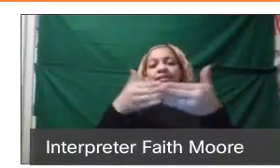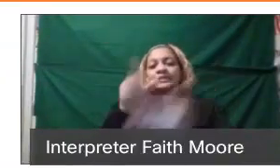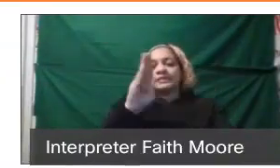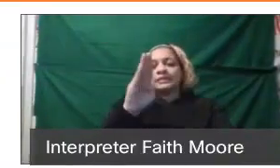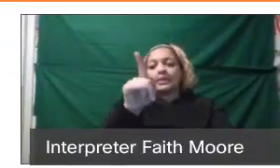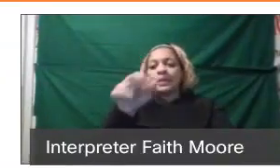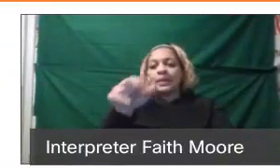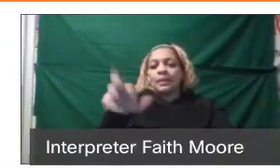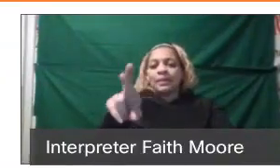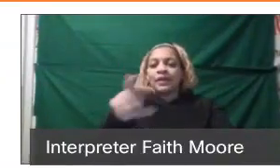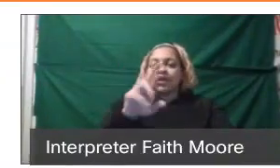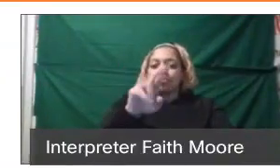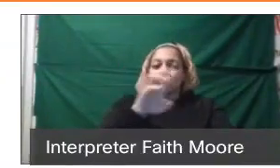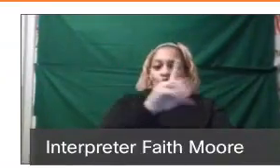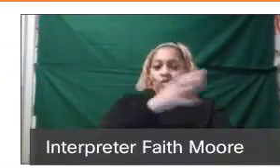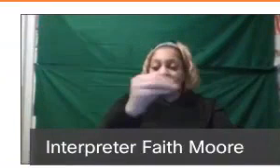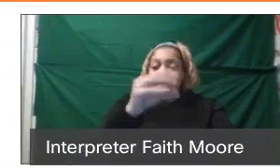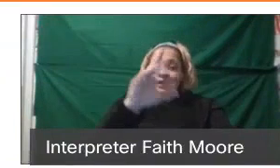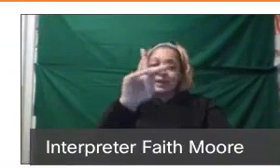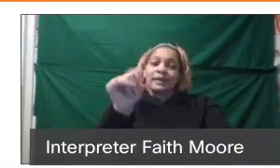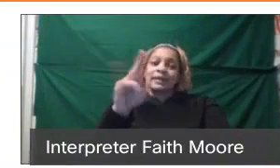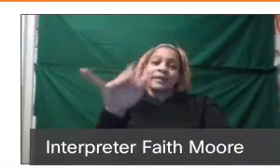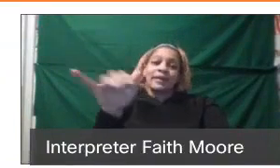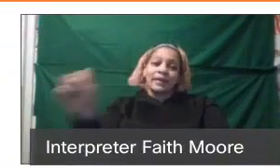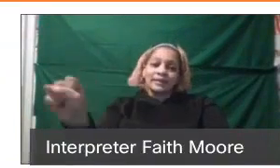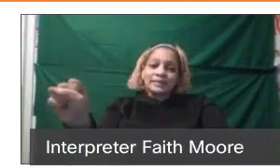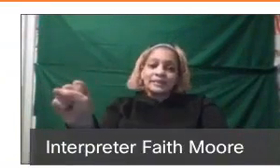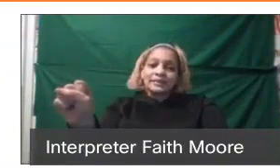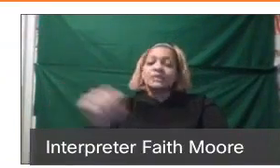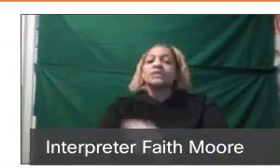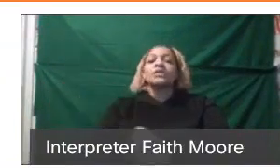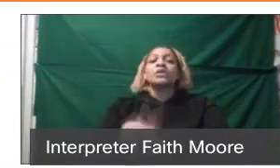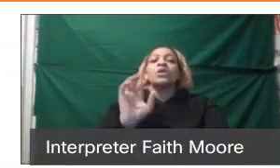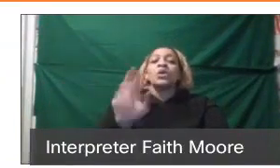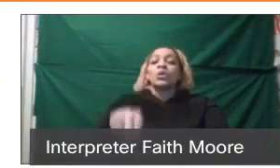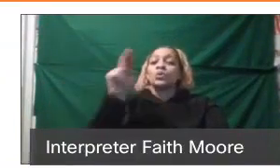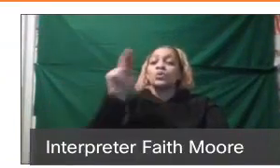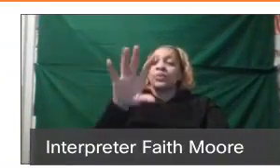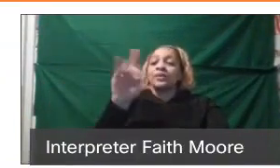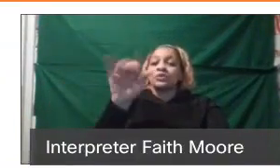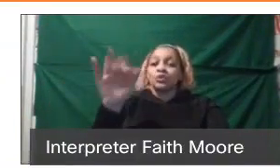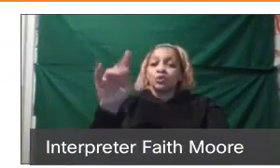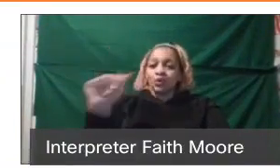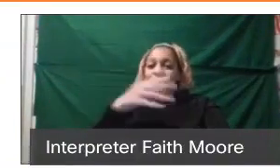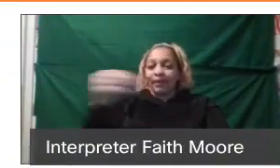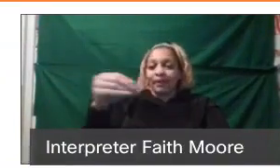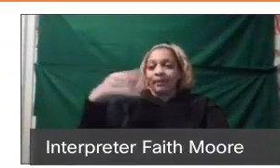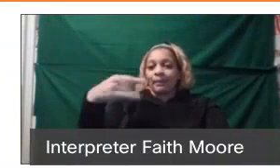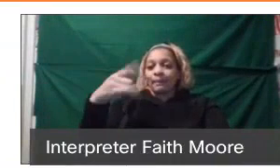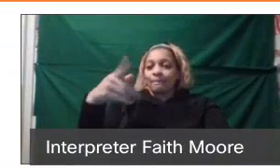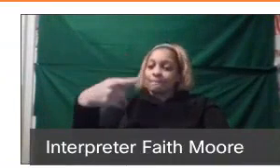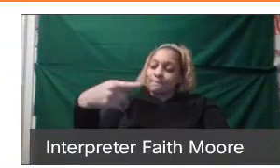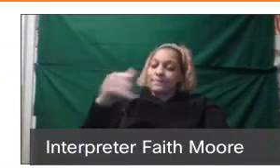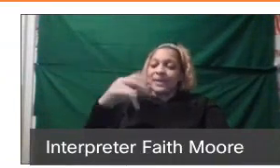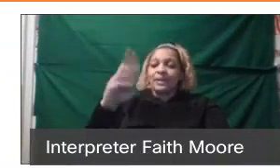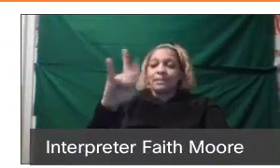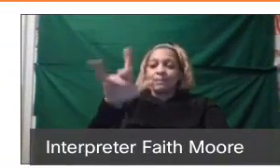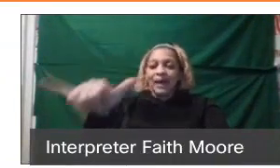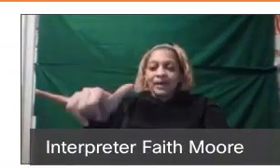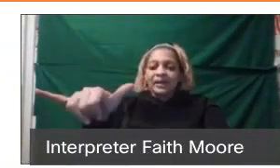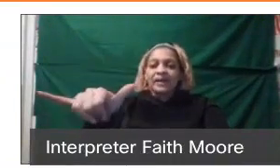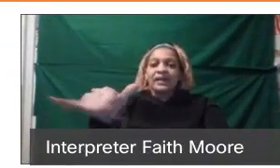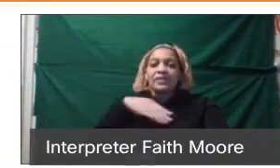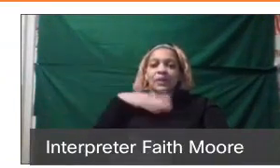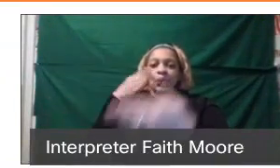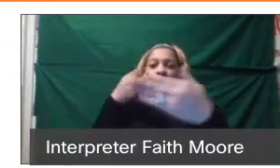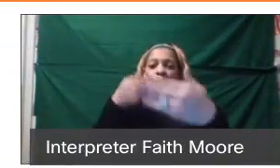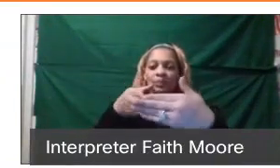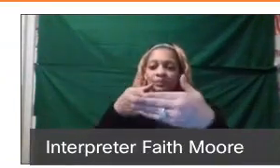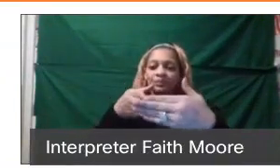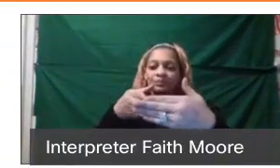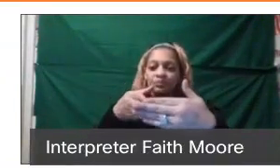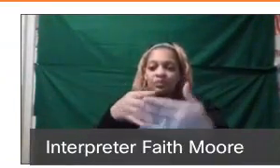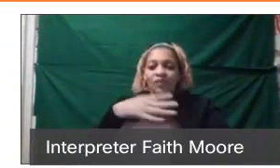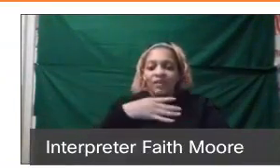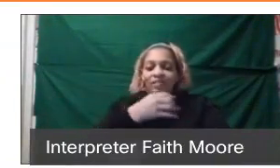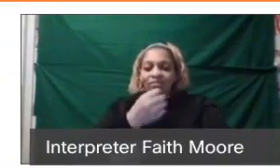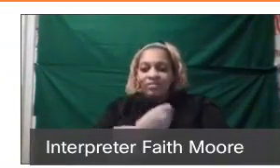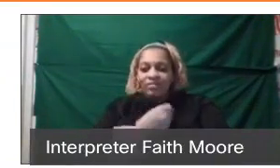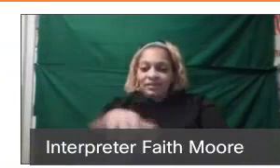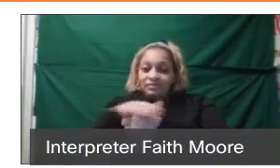North Dakota and Peabody if this is 1 of these intersections in the district that we all love. Right? I mean, it's there's a lot of legs. Everything kind of comes together. It's easily the most complicated intersection in the project.